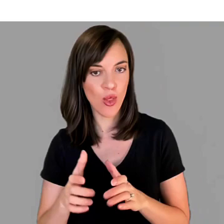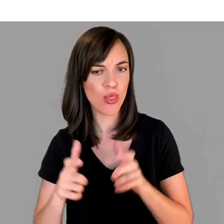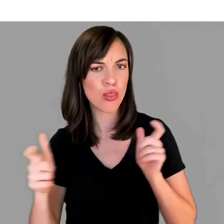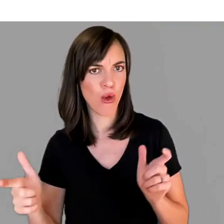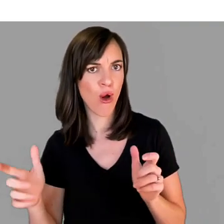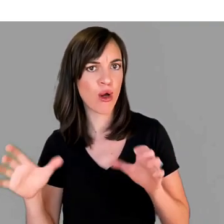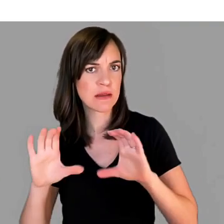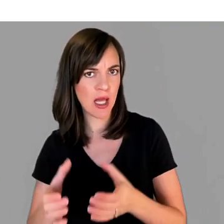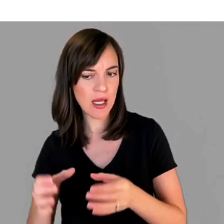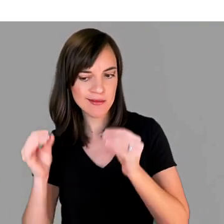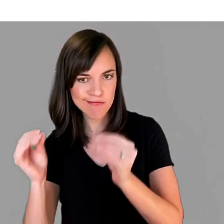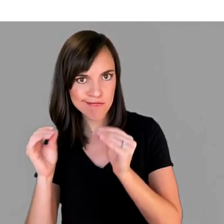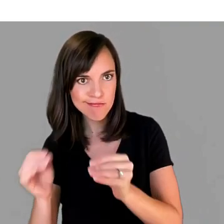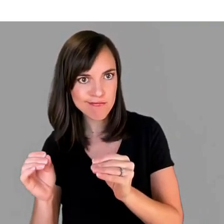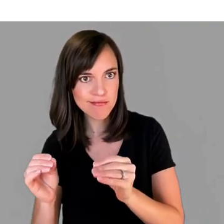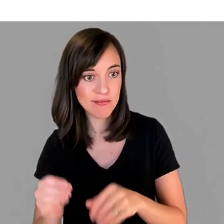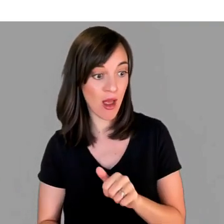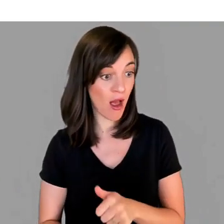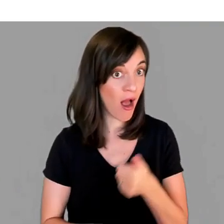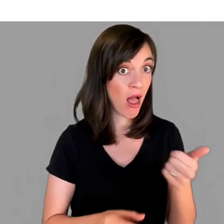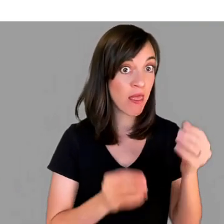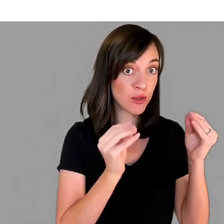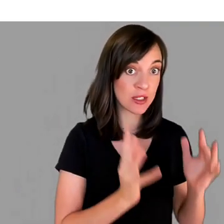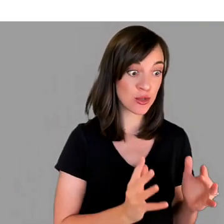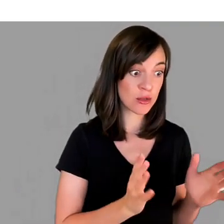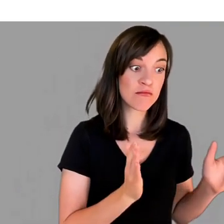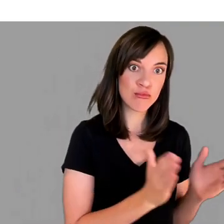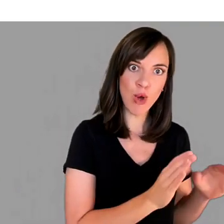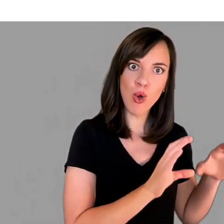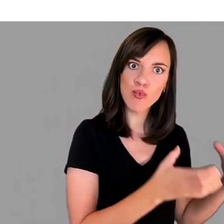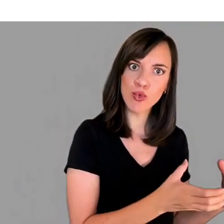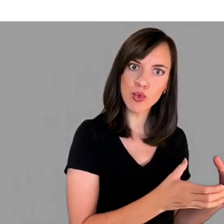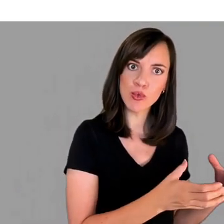and one teacher works with a flexible small group for remediation, enrichment,